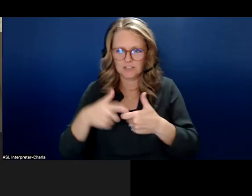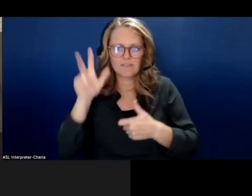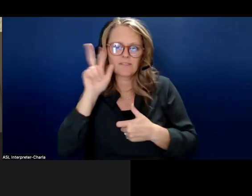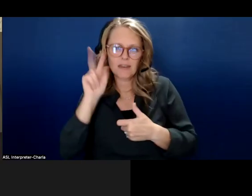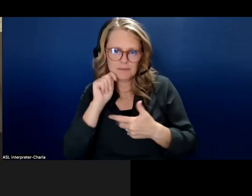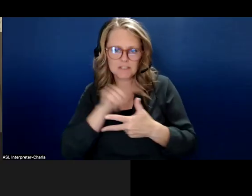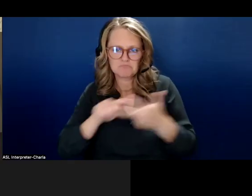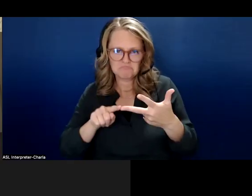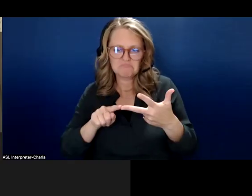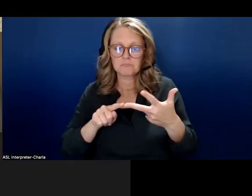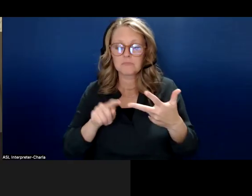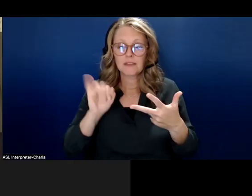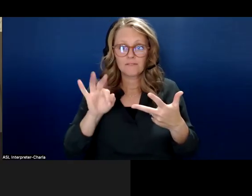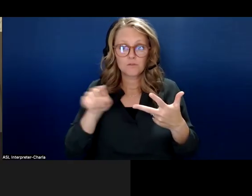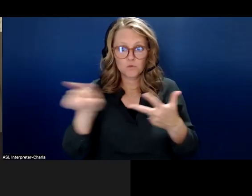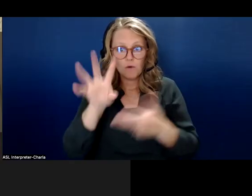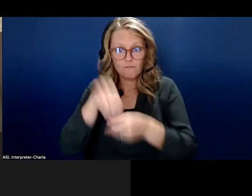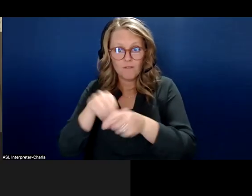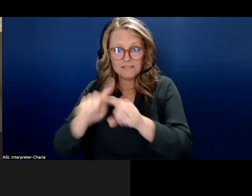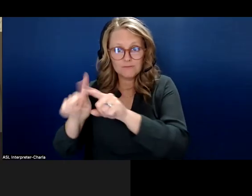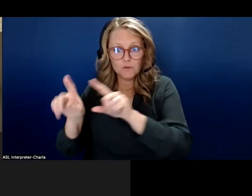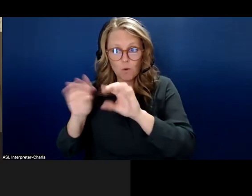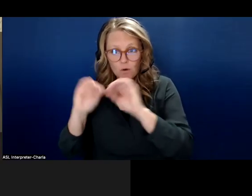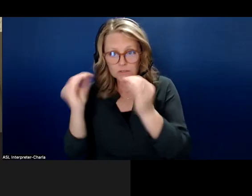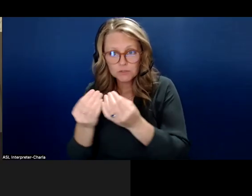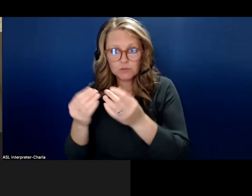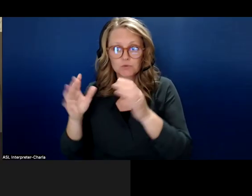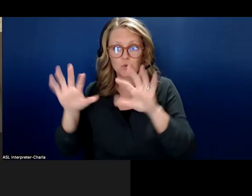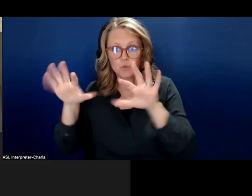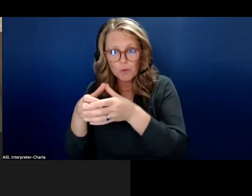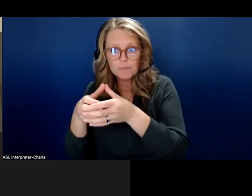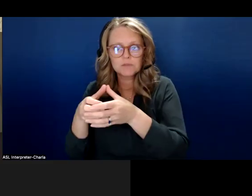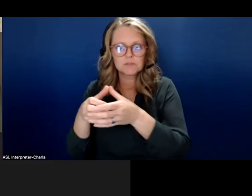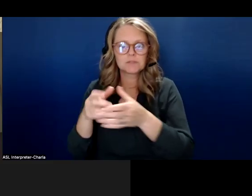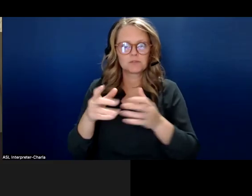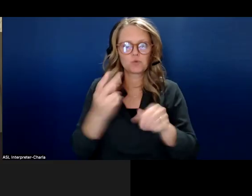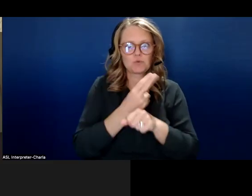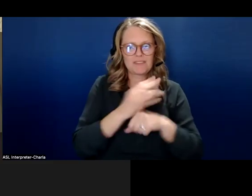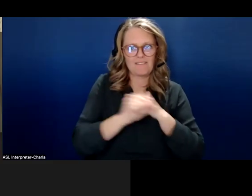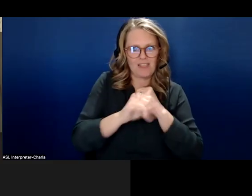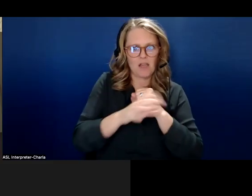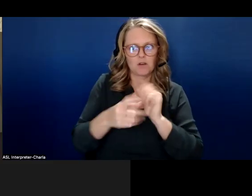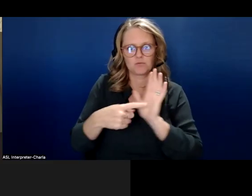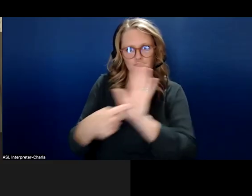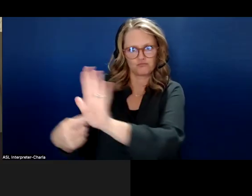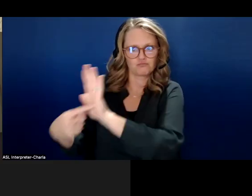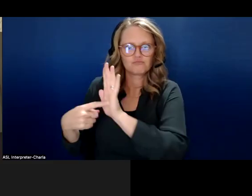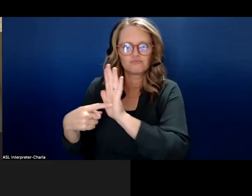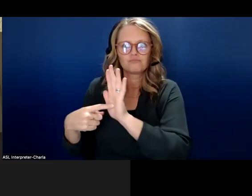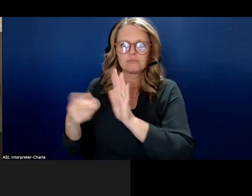or organizations you're a part of, that flyer will be helpful to help invite folks out to our open houses. So I'll send that out following the meeting.